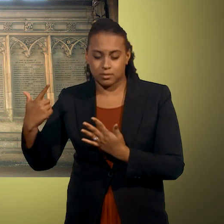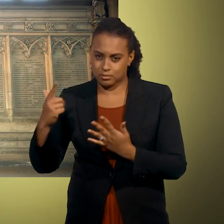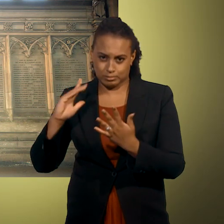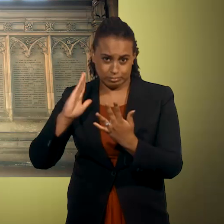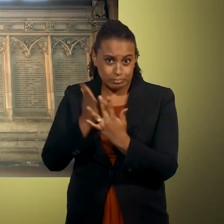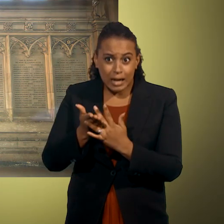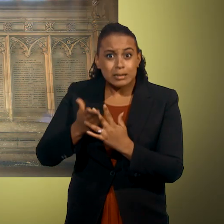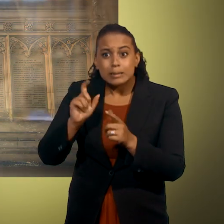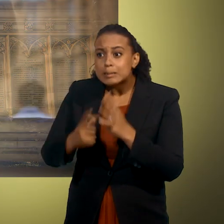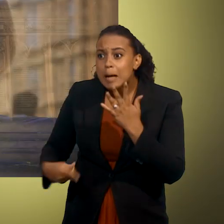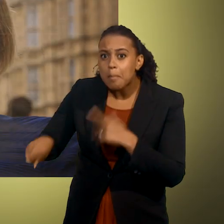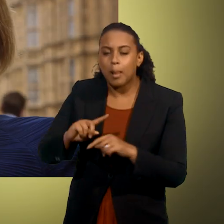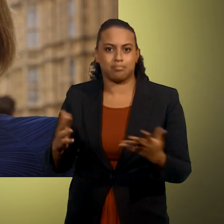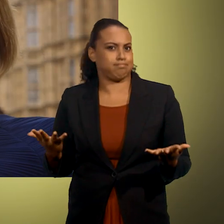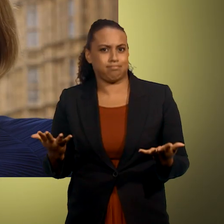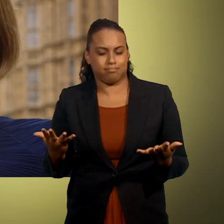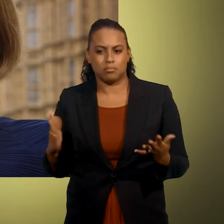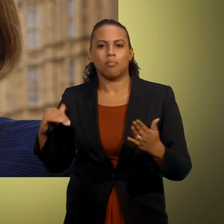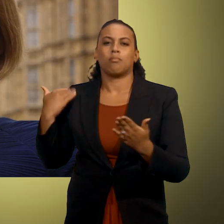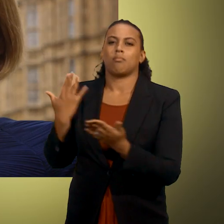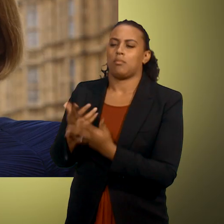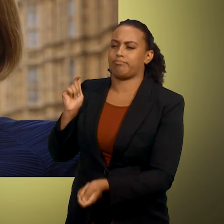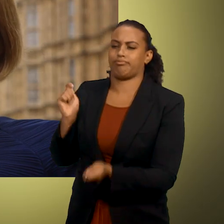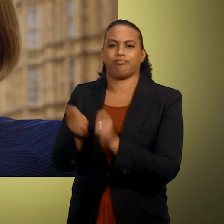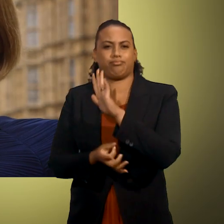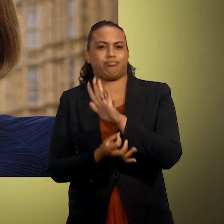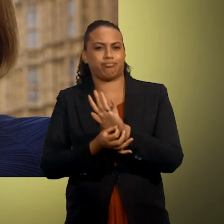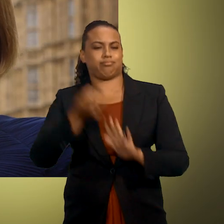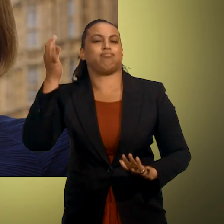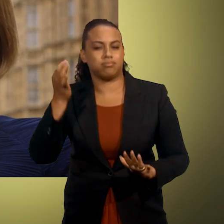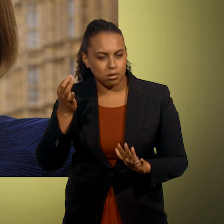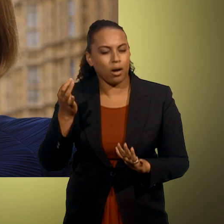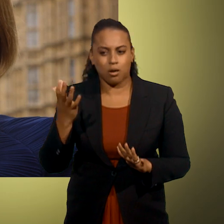But I'm happy to say that there's been lots of work done to make sure that these important